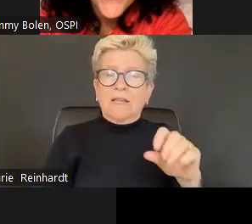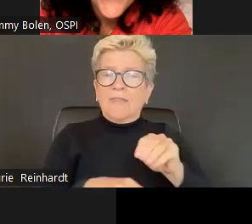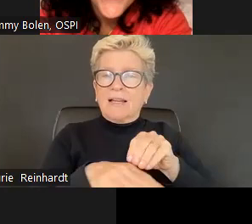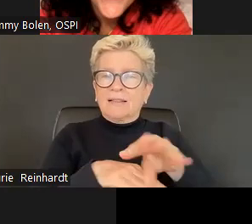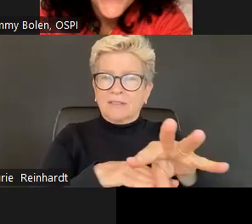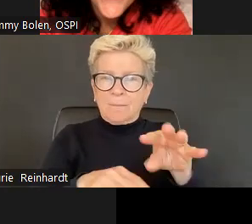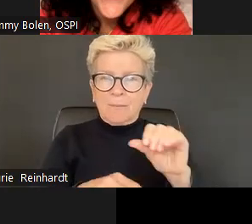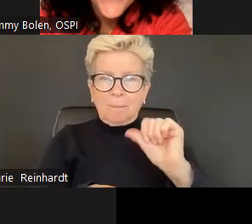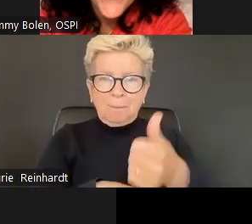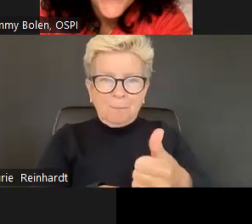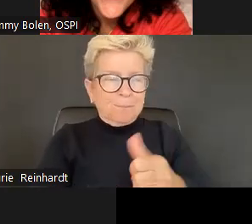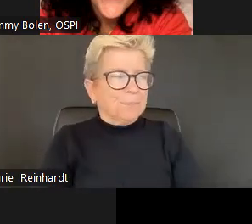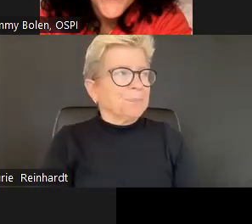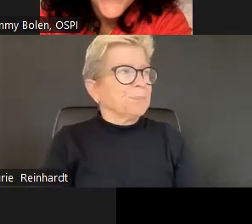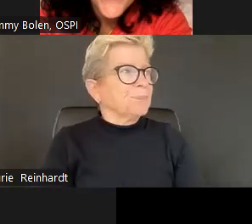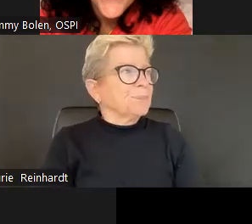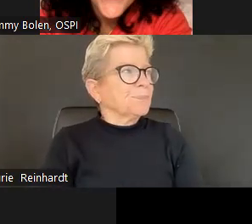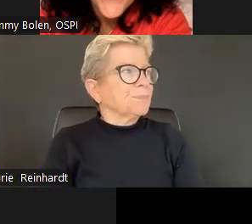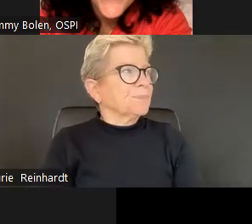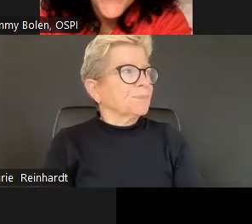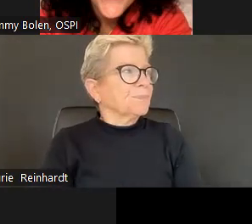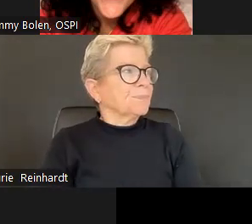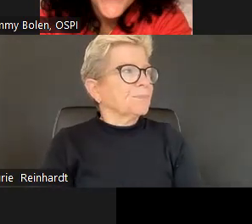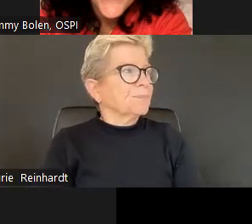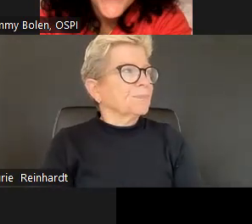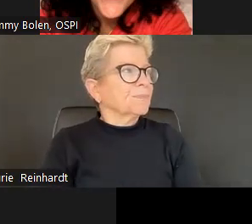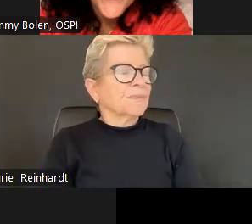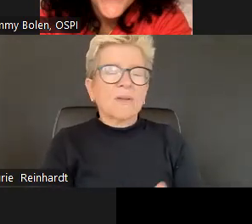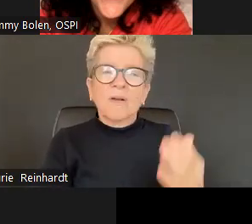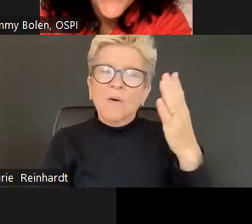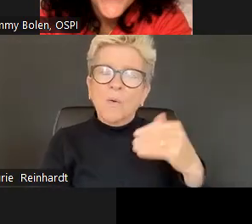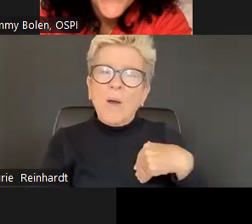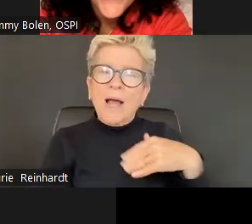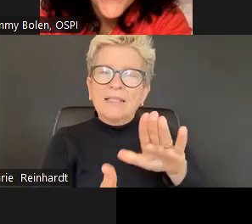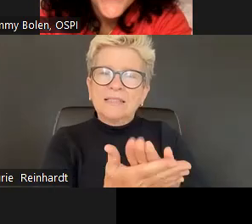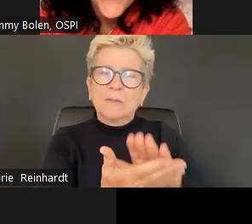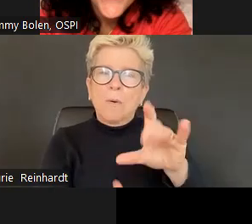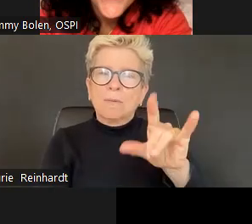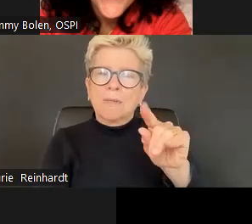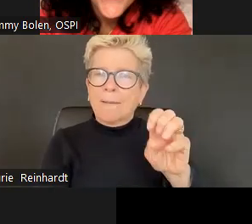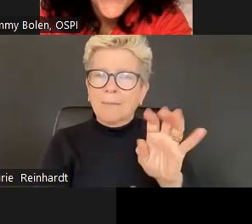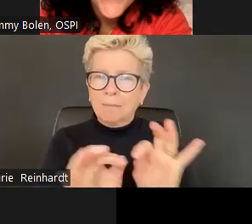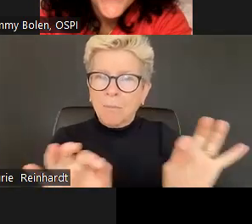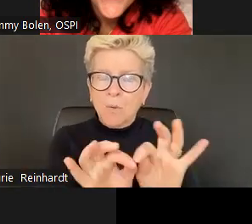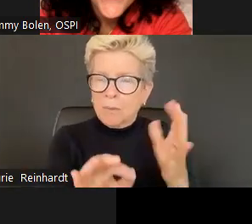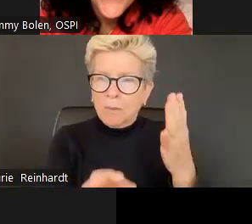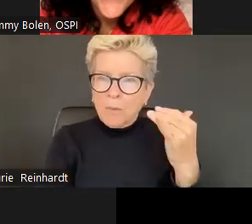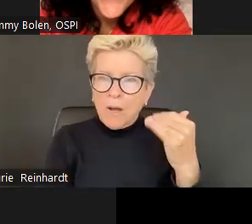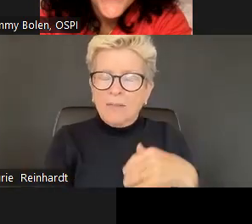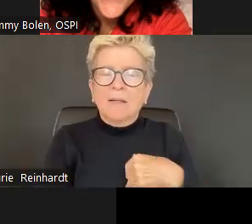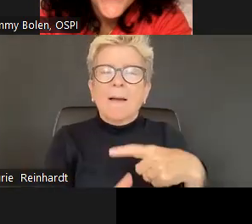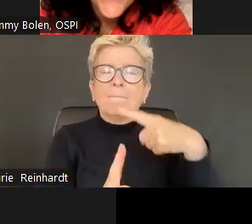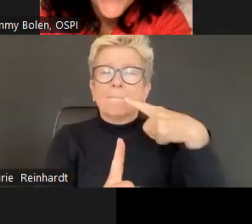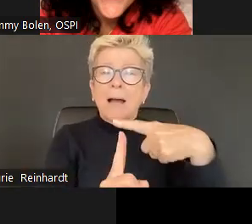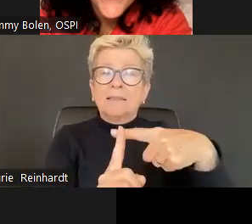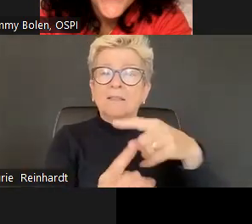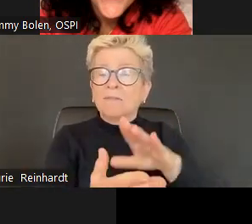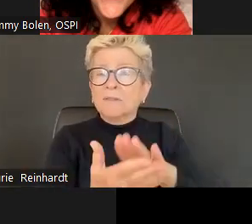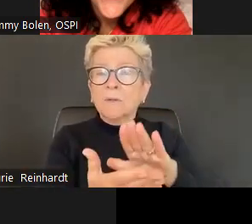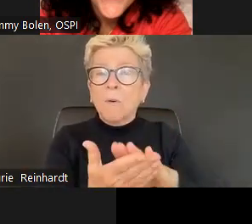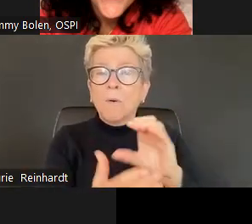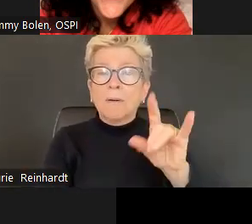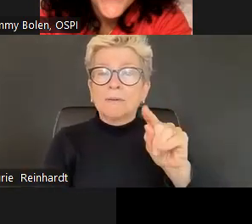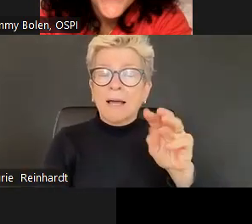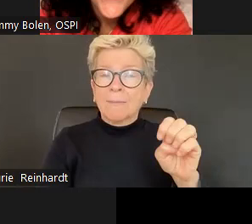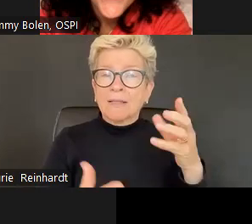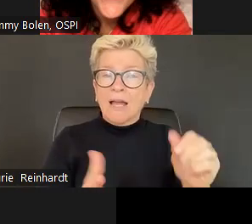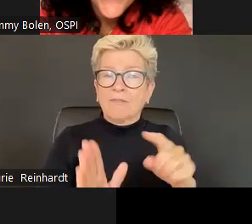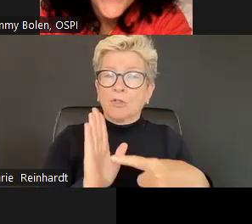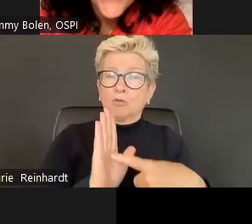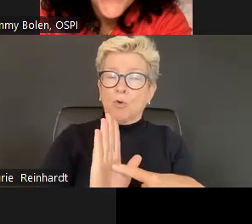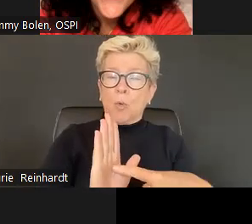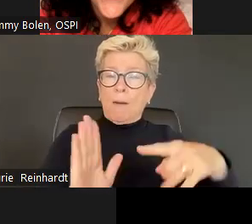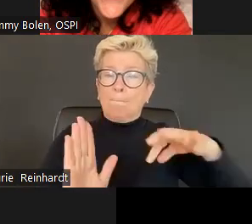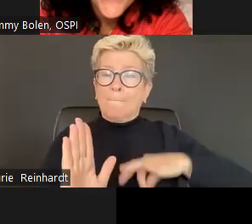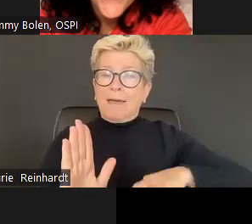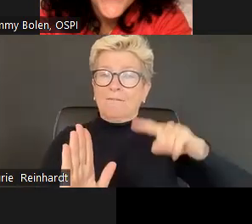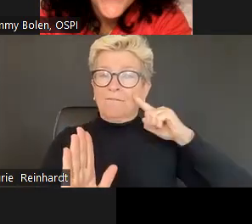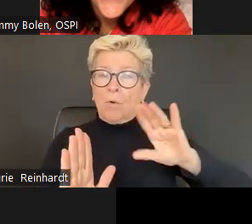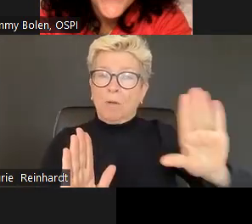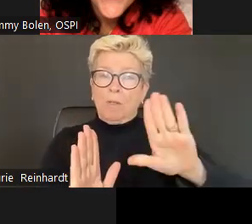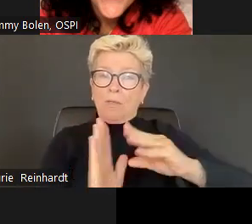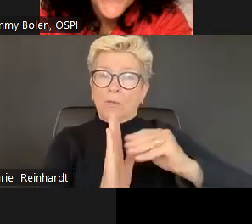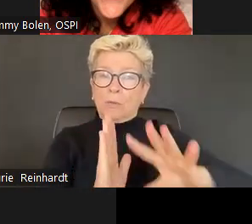So how the schools environment is experienced. What are the quality of those experiences? And what are the factors that shape them?